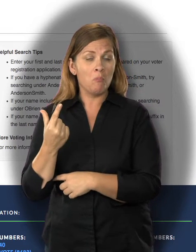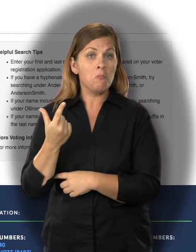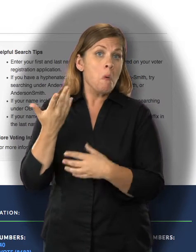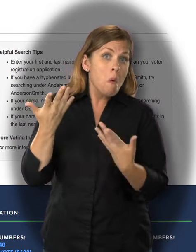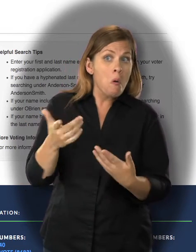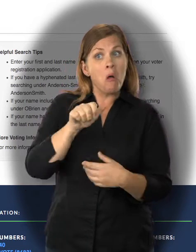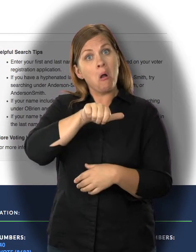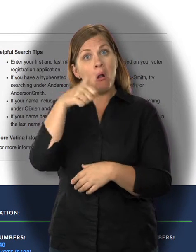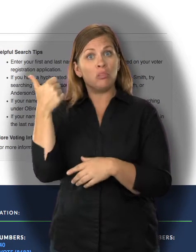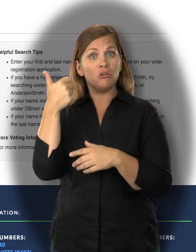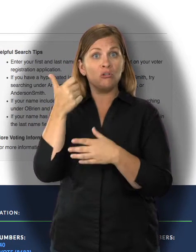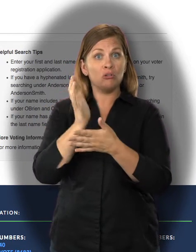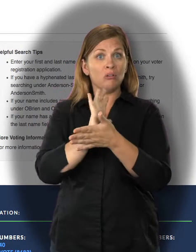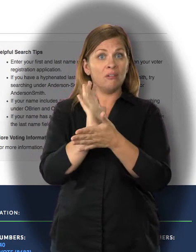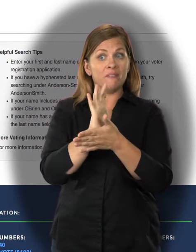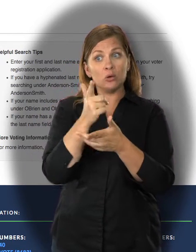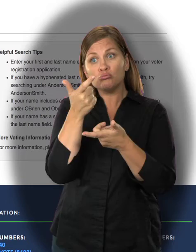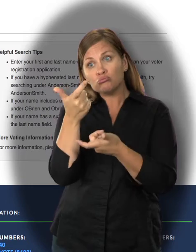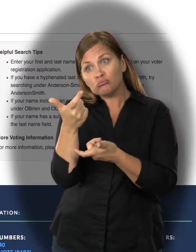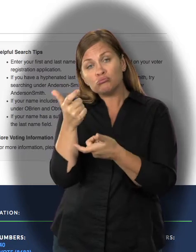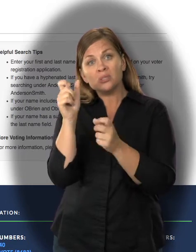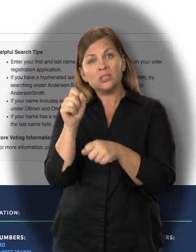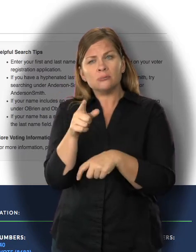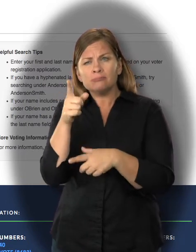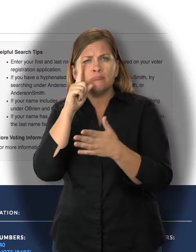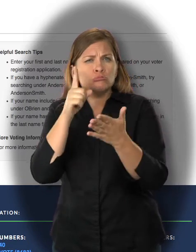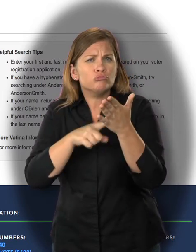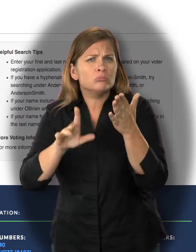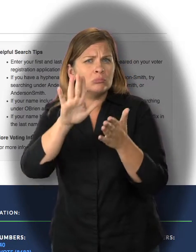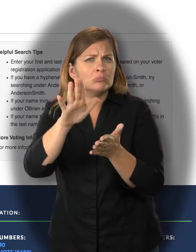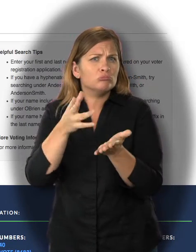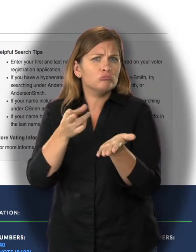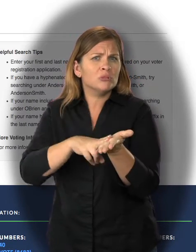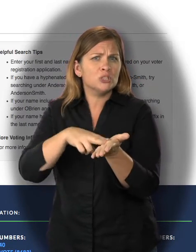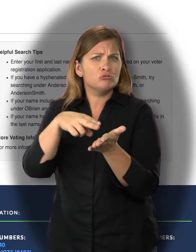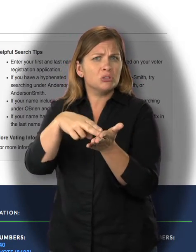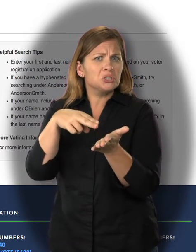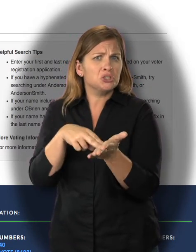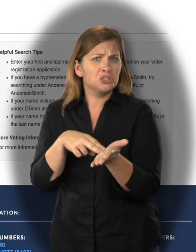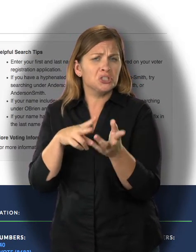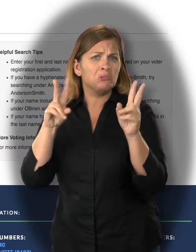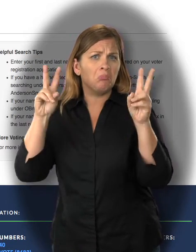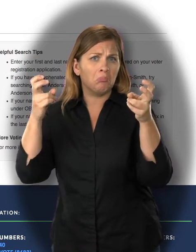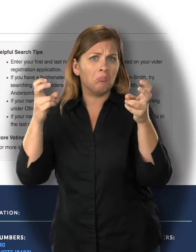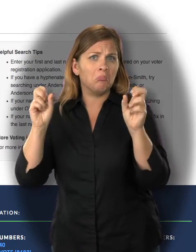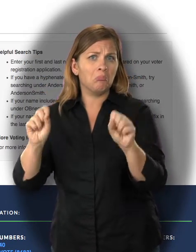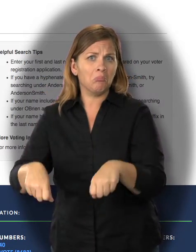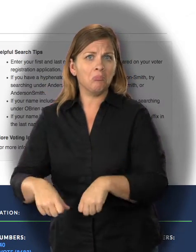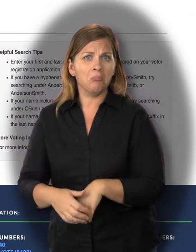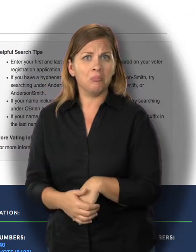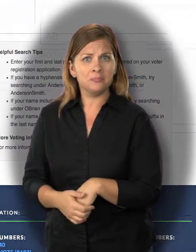There's also a video you can watch about how to use this tool called "Check Your Registration."